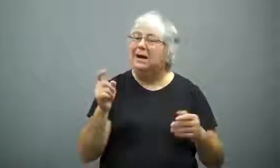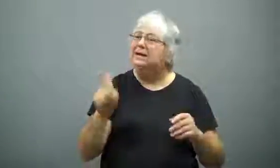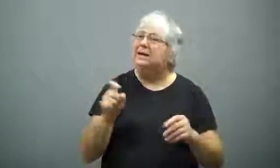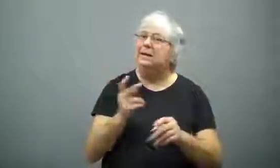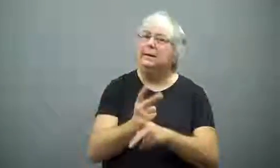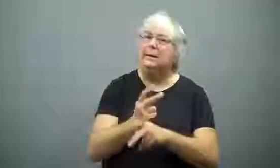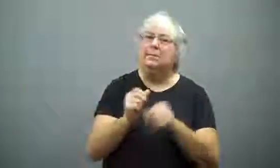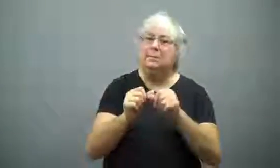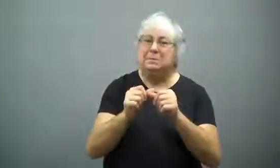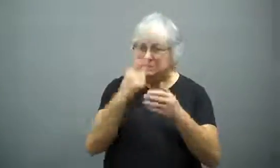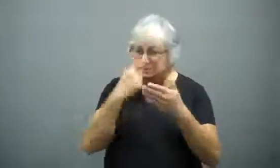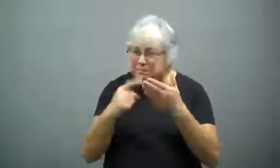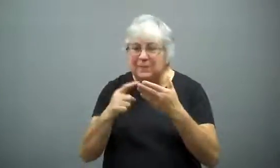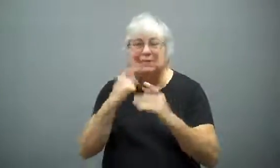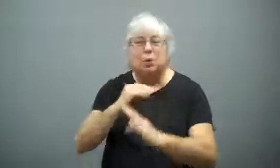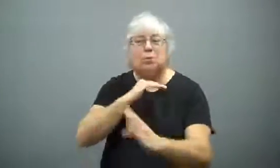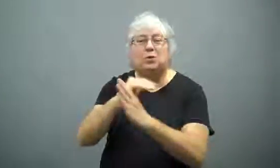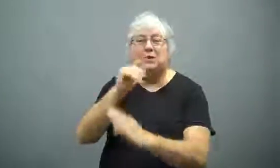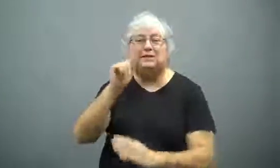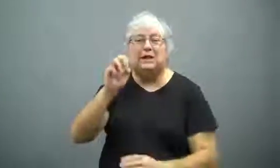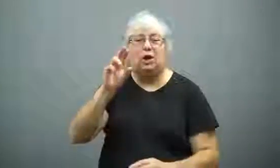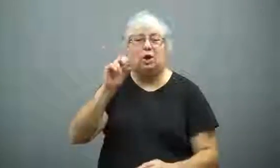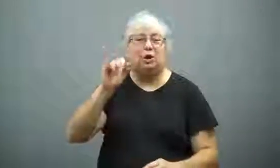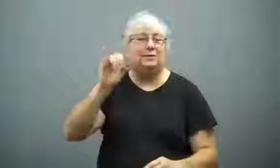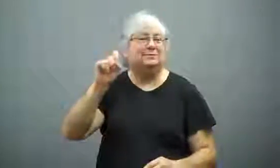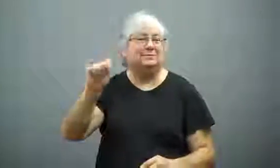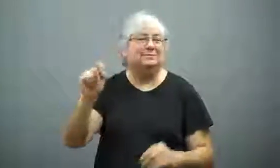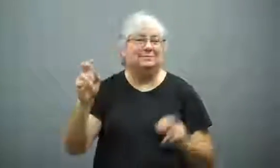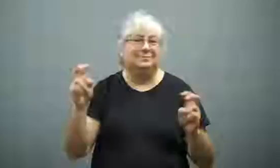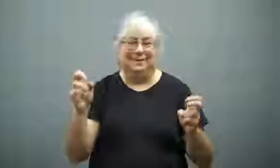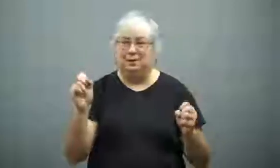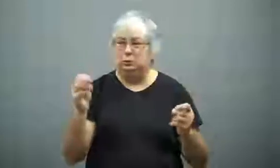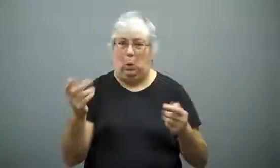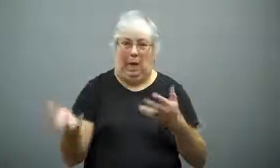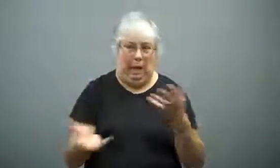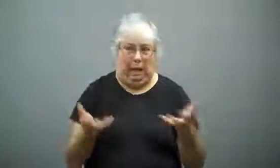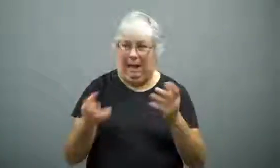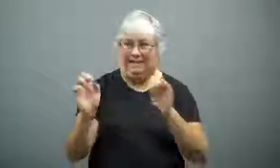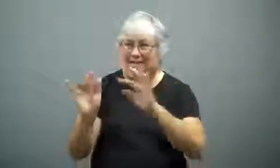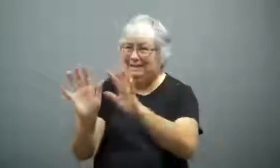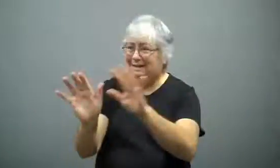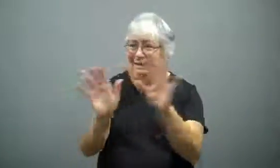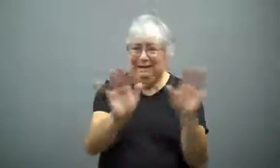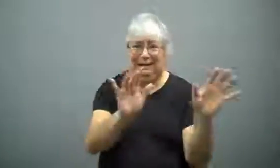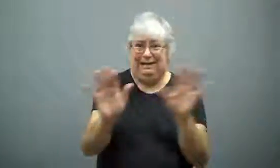It needs to continue surveillance in order to prevent terrorism,